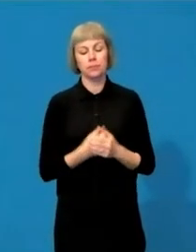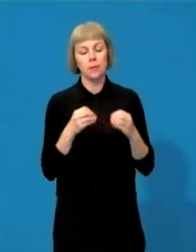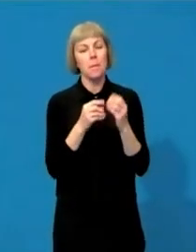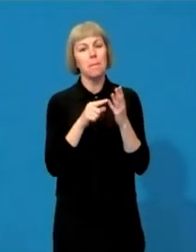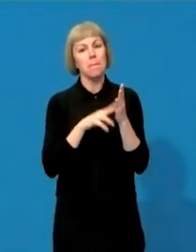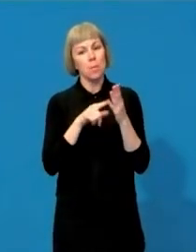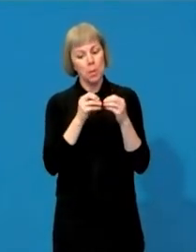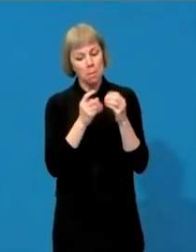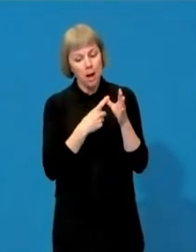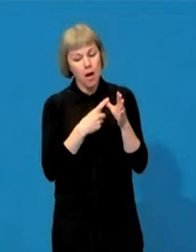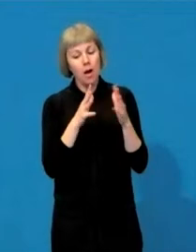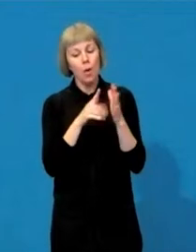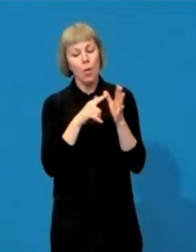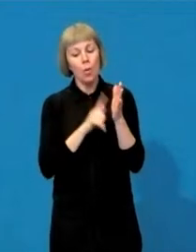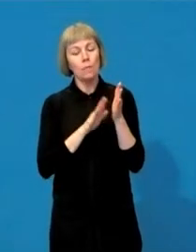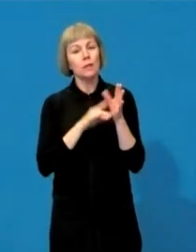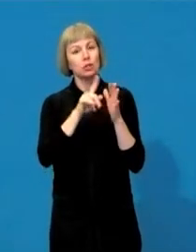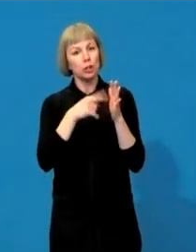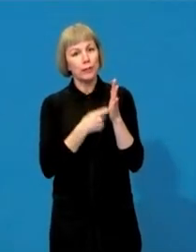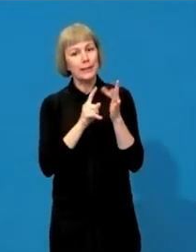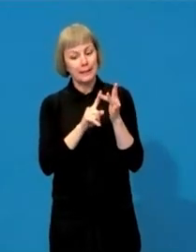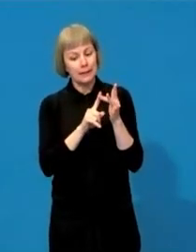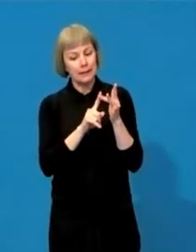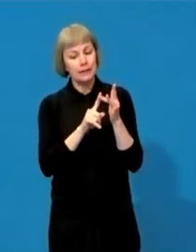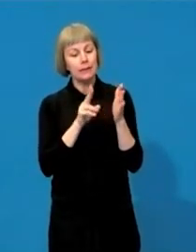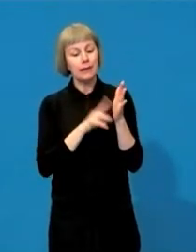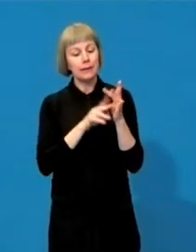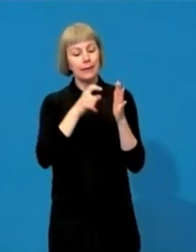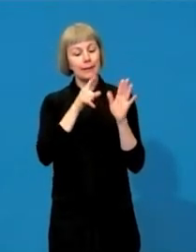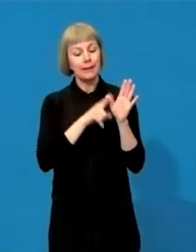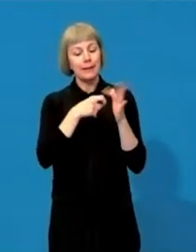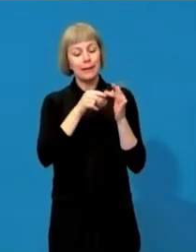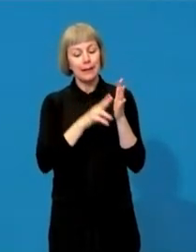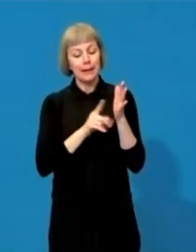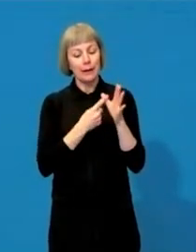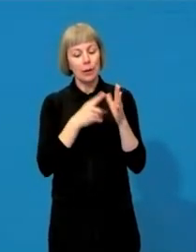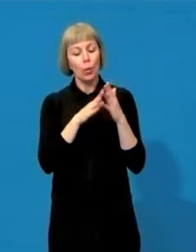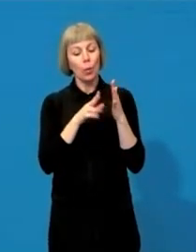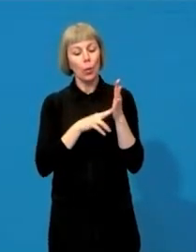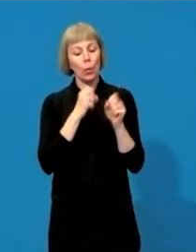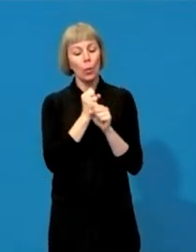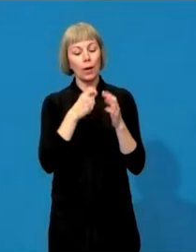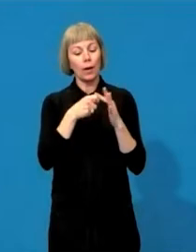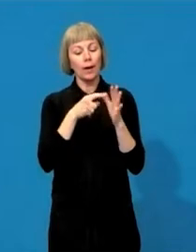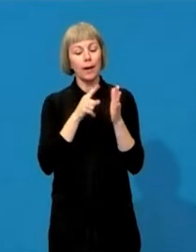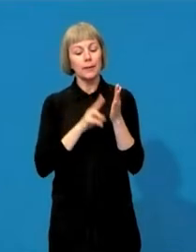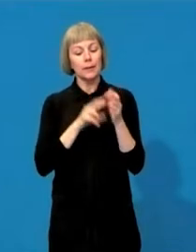You got Bunuba, Walmajarri, Nykina, Wangkatjunka, Gooniyandi.